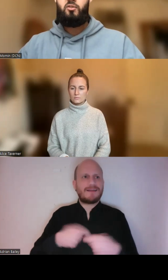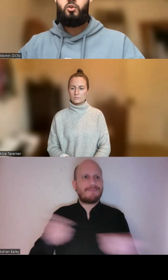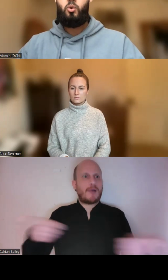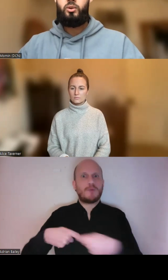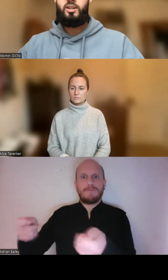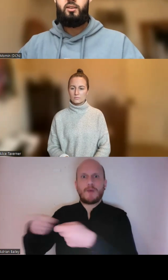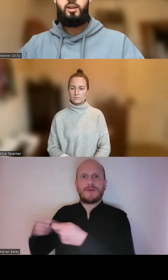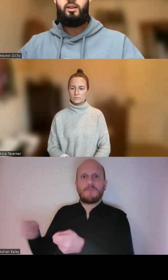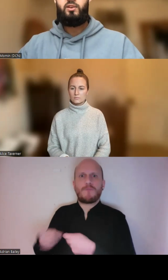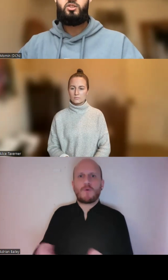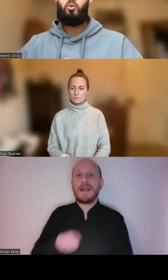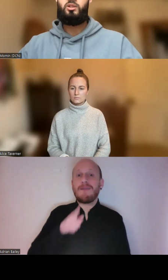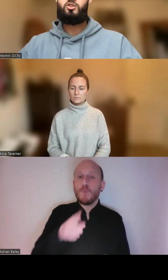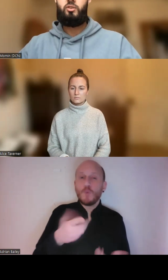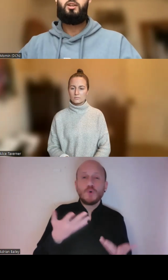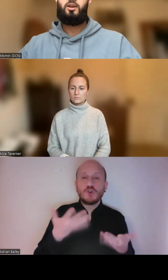If you only delivered leaflets to one street,